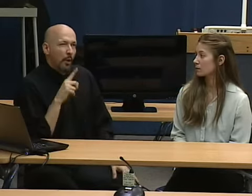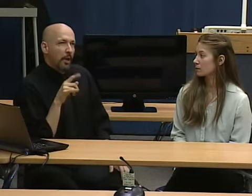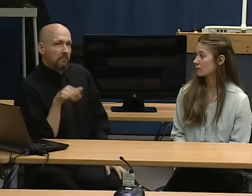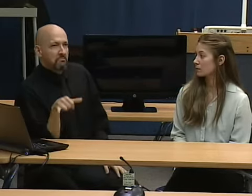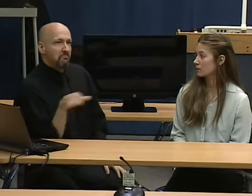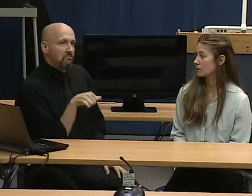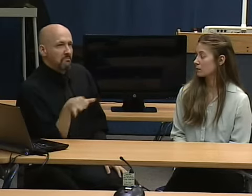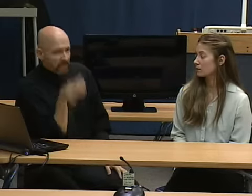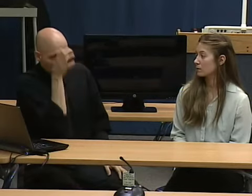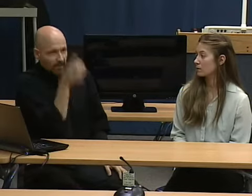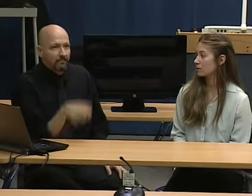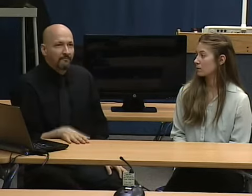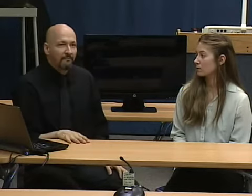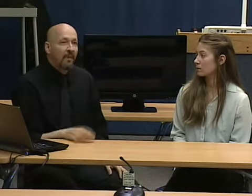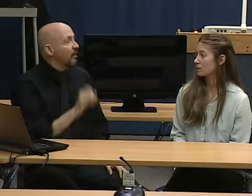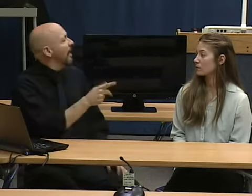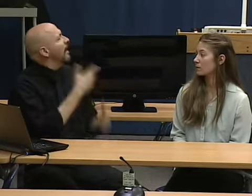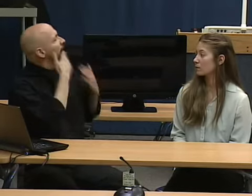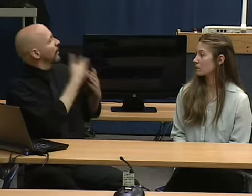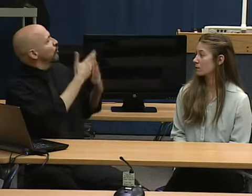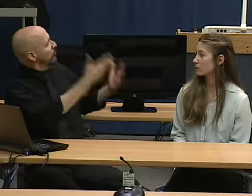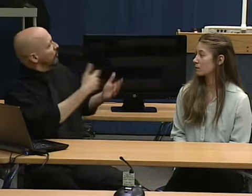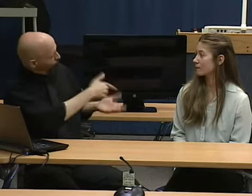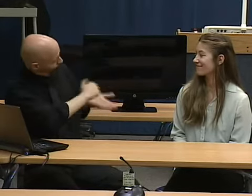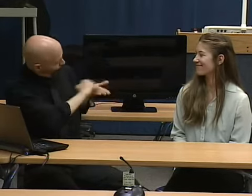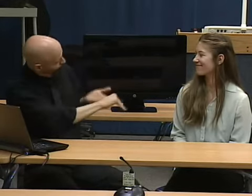Like this gesture. Thank you, thank you. You're excused.